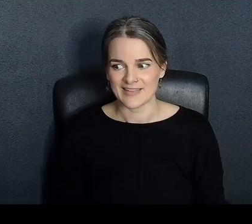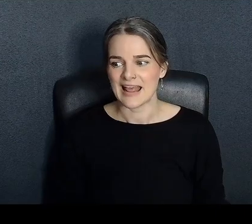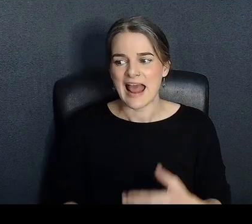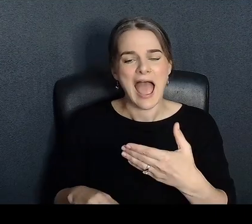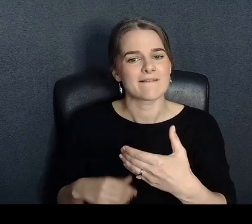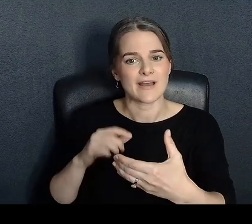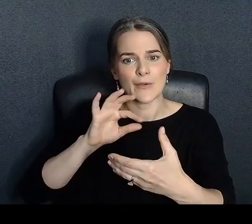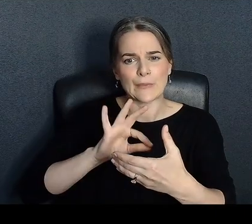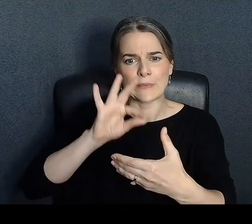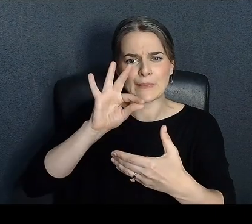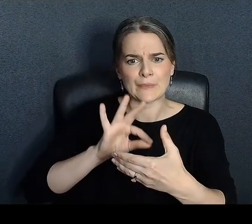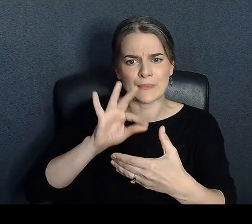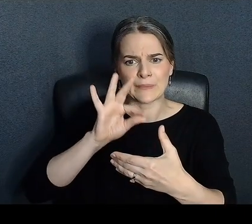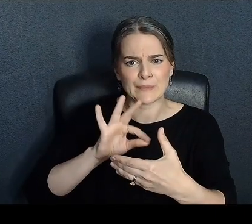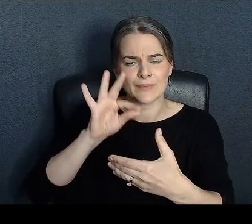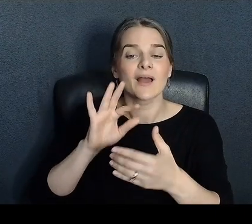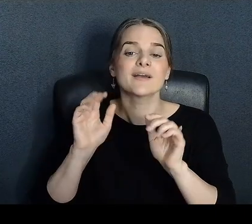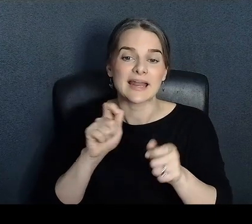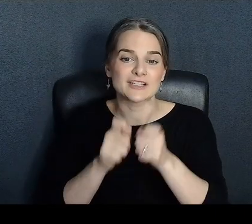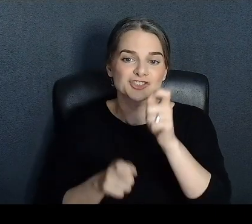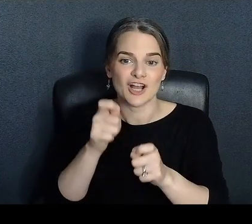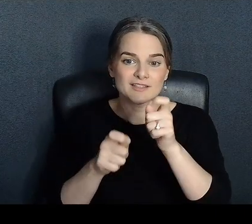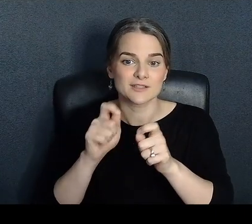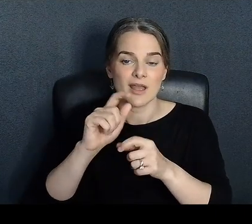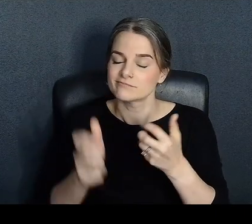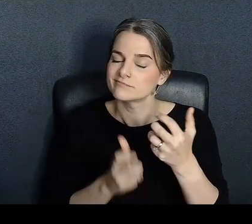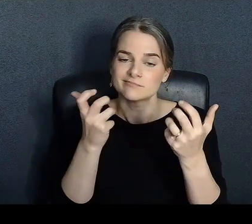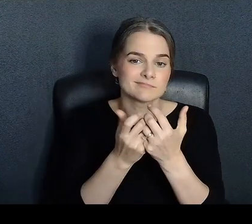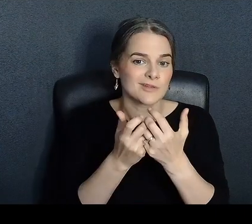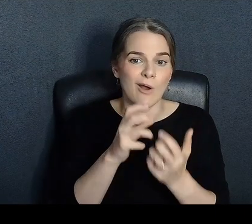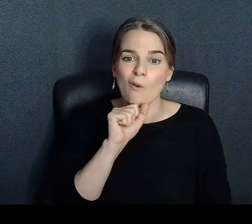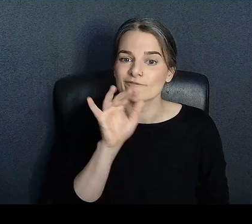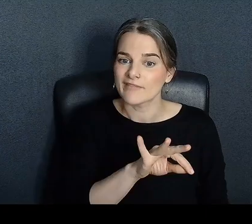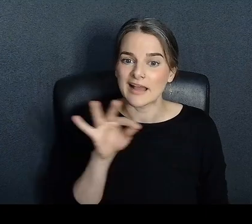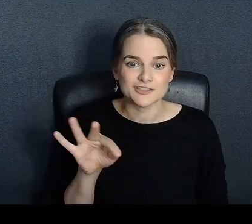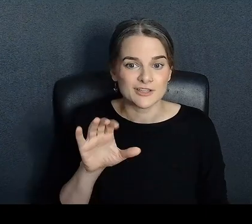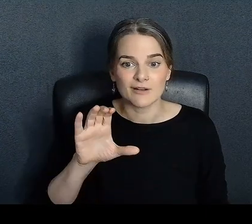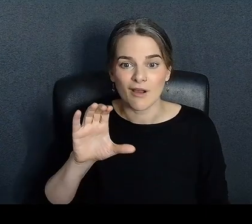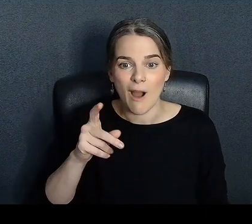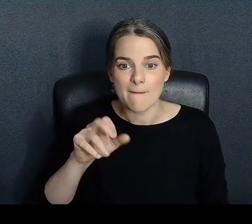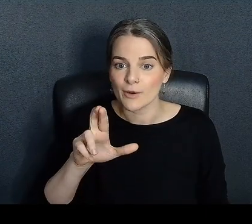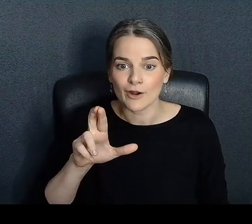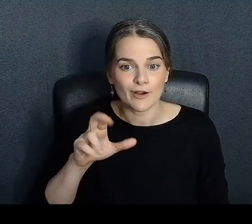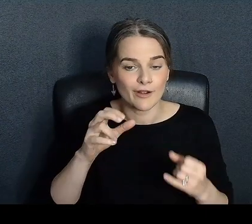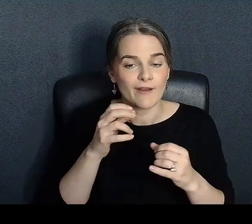it really only works well with an analog phone line, those old fashioned copper lines that come from the wall,